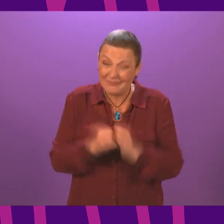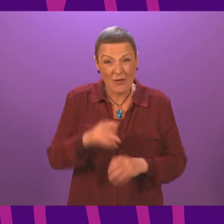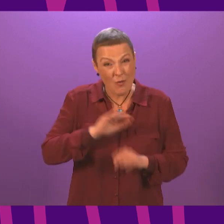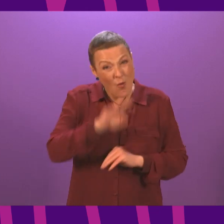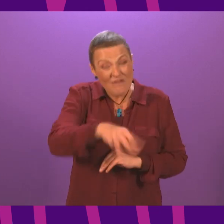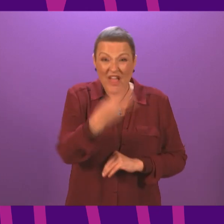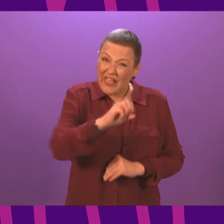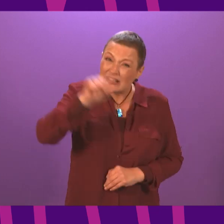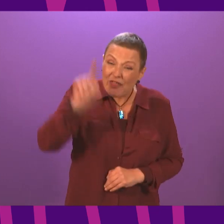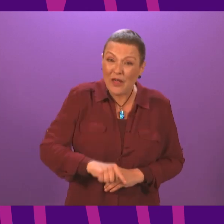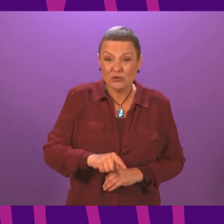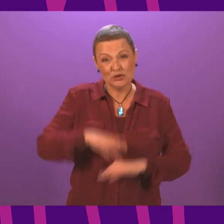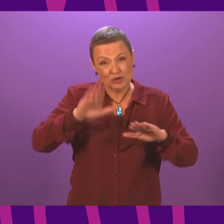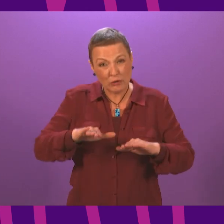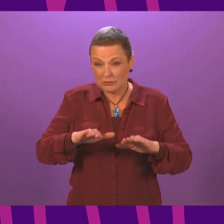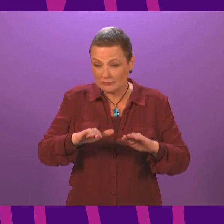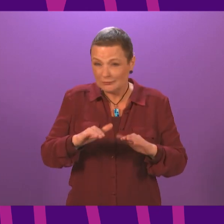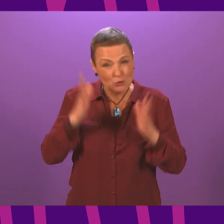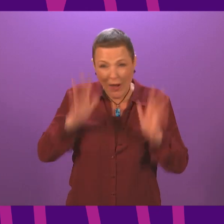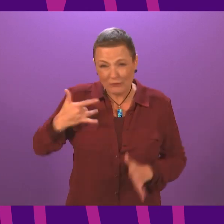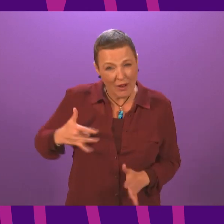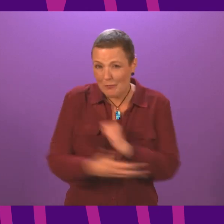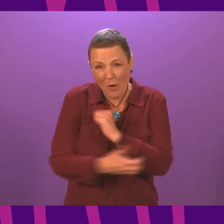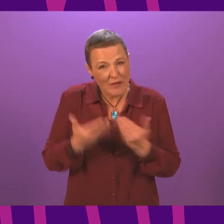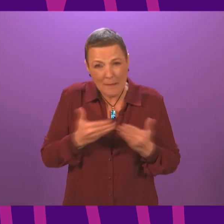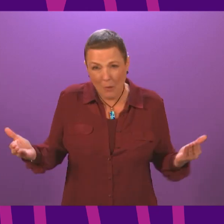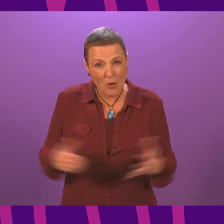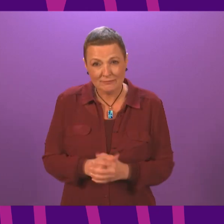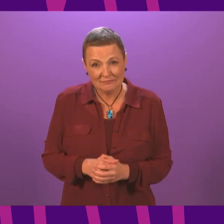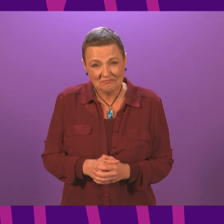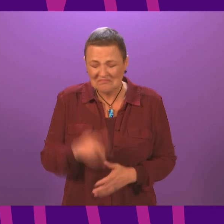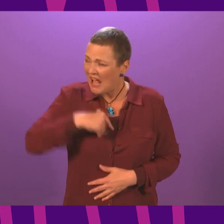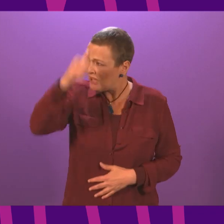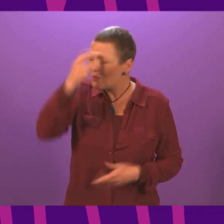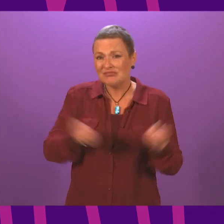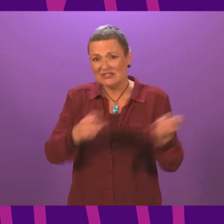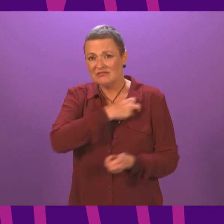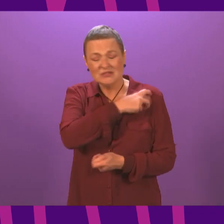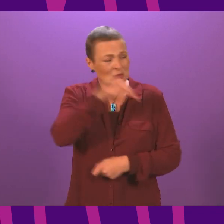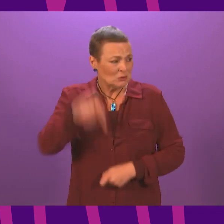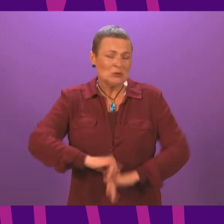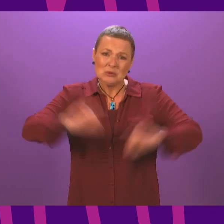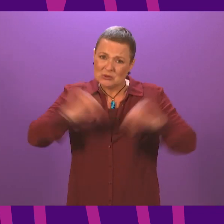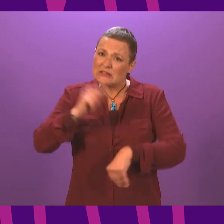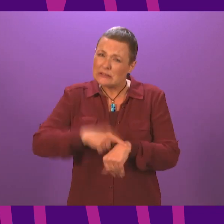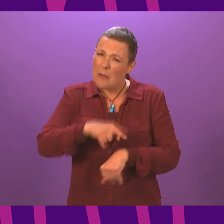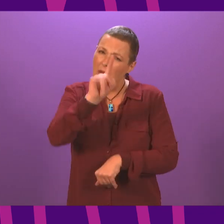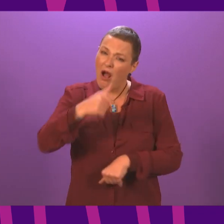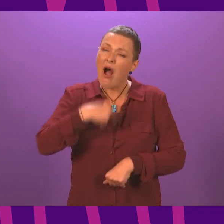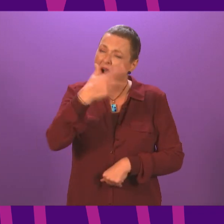There is no denying that we are living through unprecedented and difficult times, but despite the adversity, and in partnership with the people of Scotland,